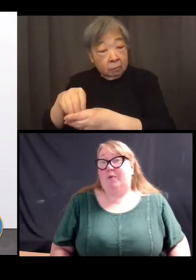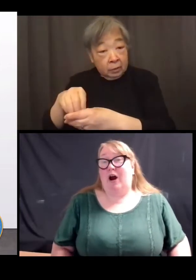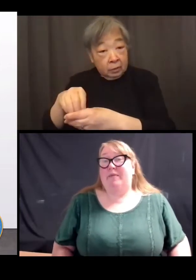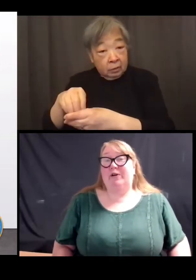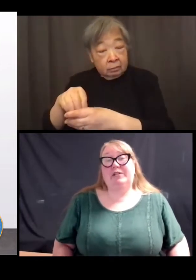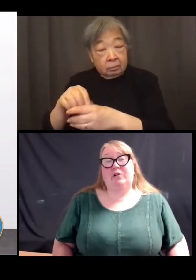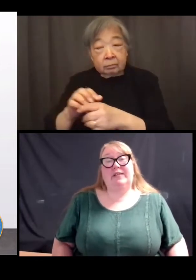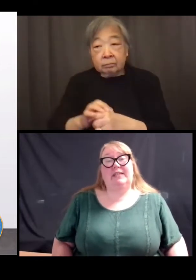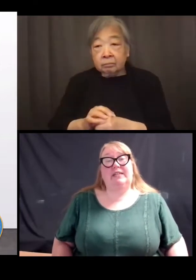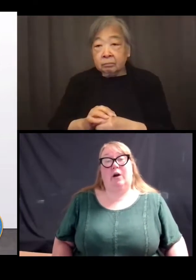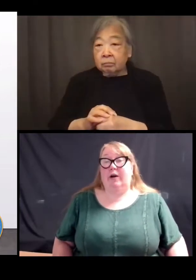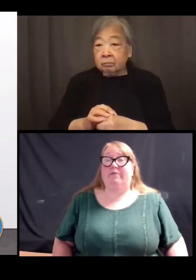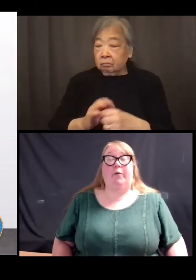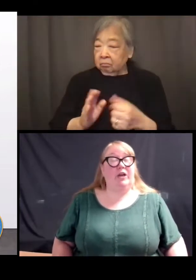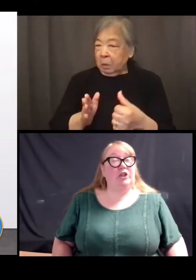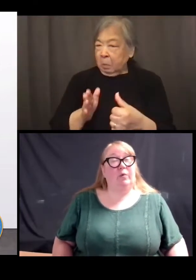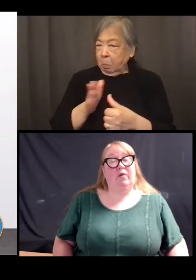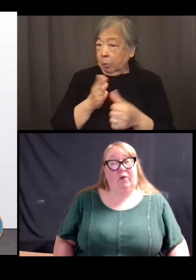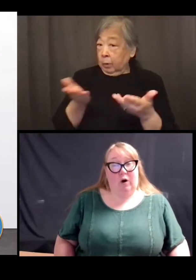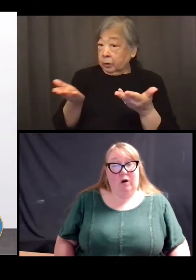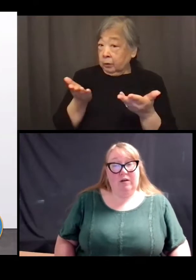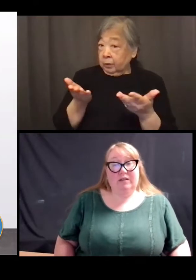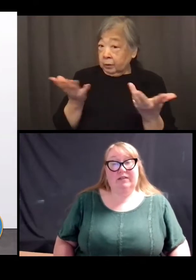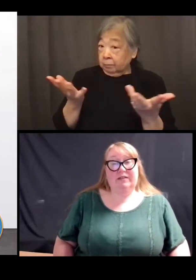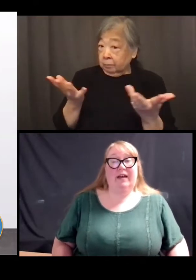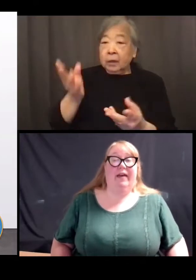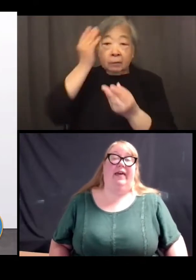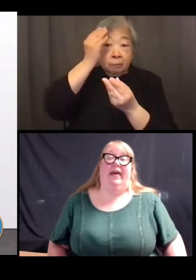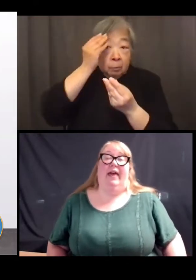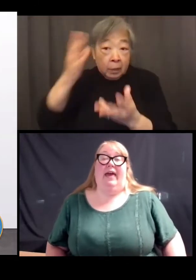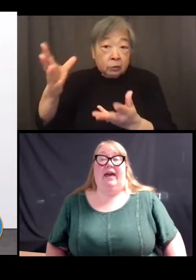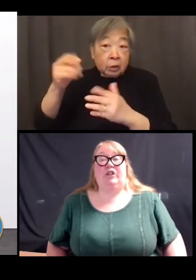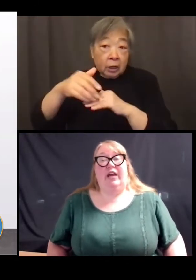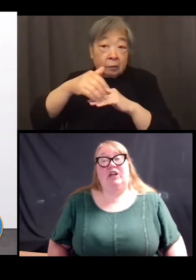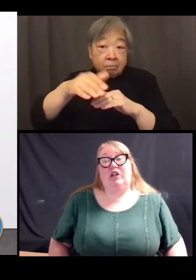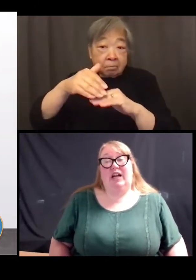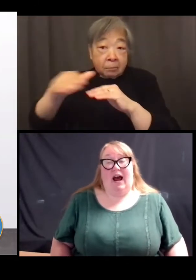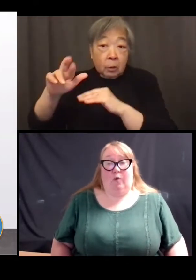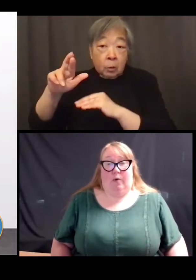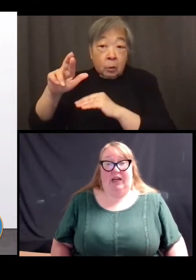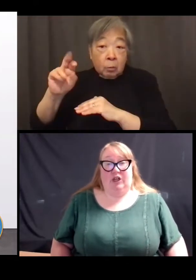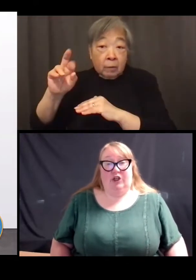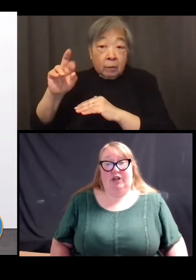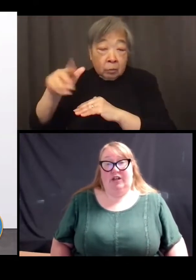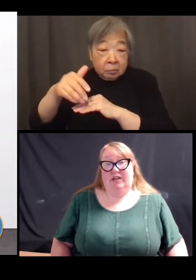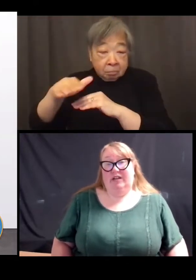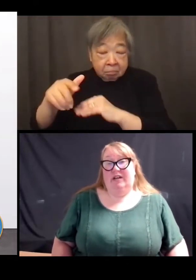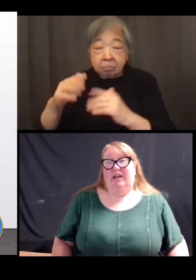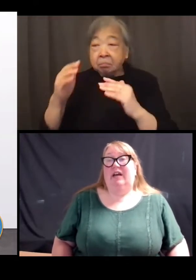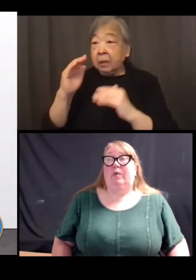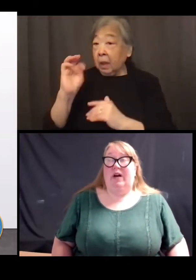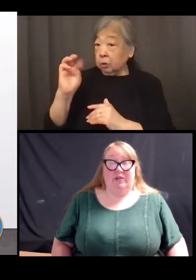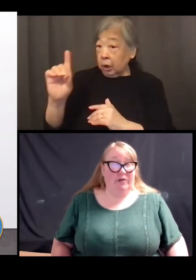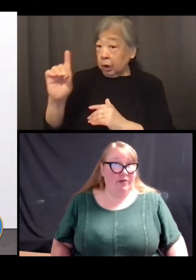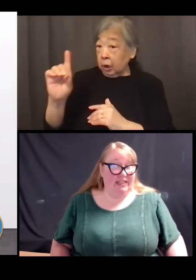Our primary services are information and referral, education and outreach, we also do things